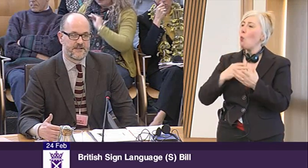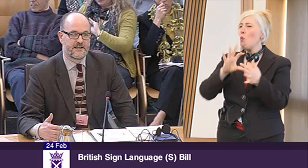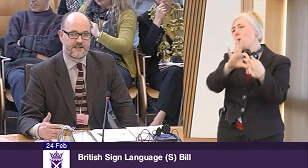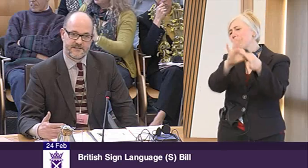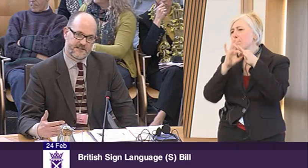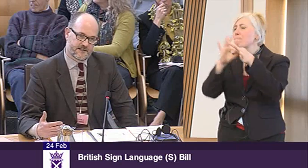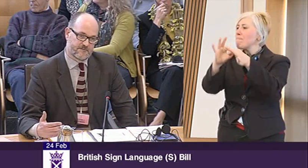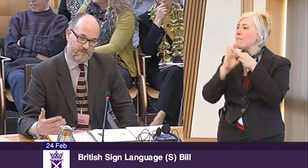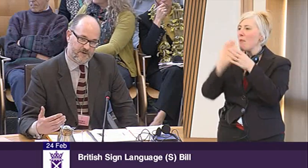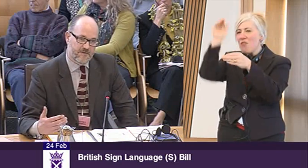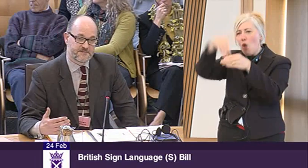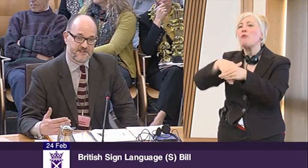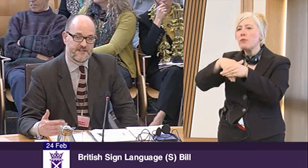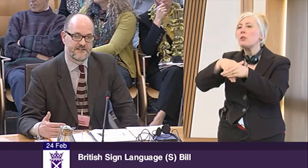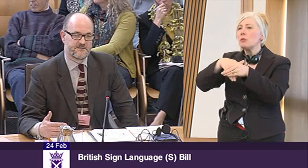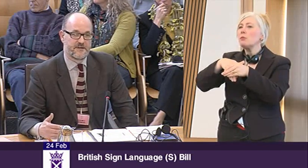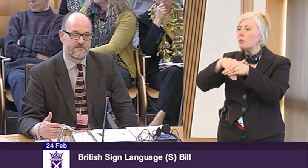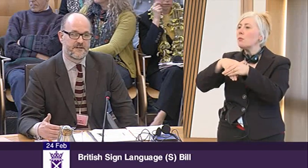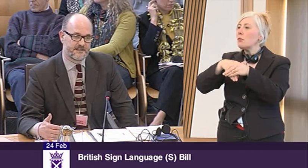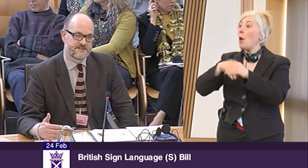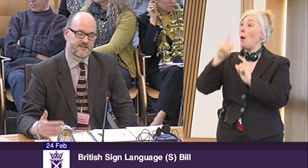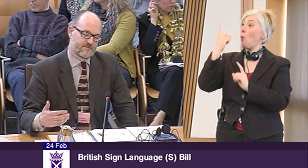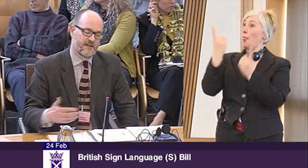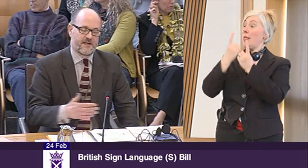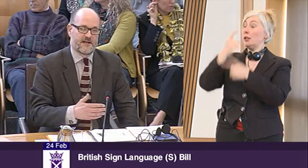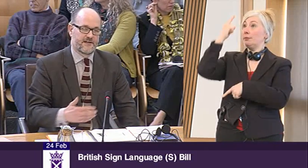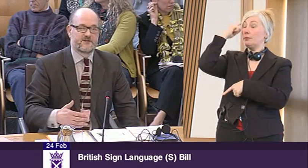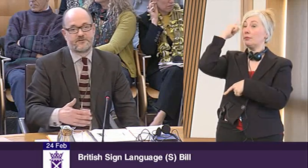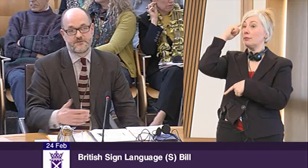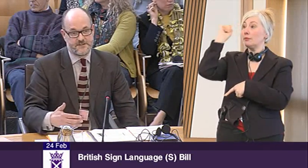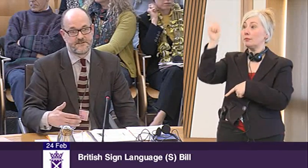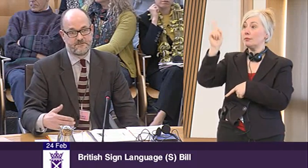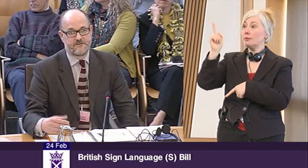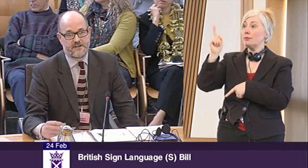in that process. It is perhaps key to bear it in mind that the current position is contrary to some of